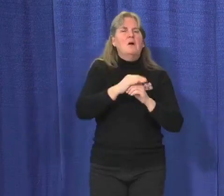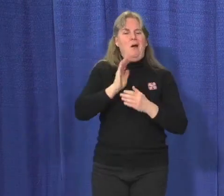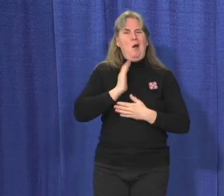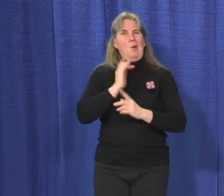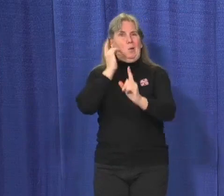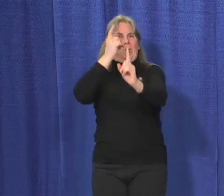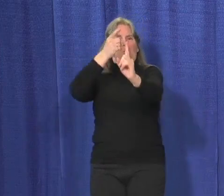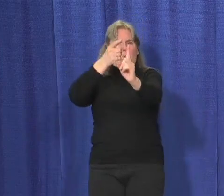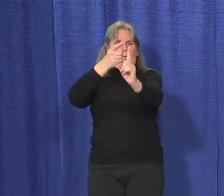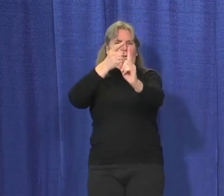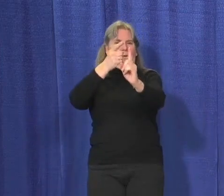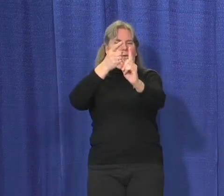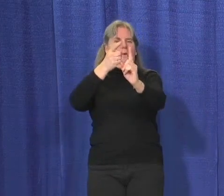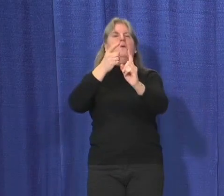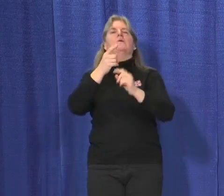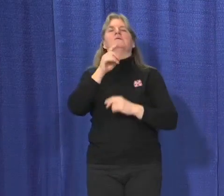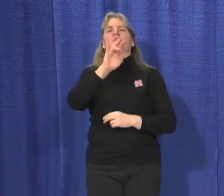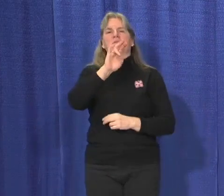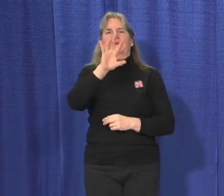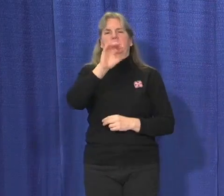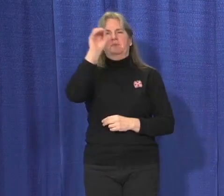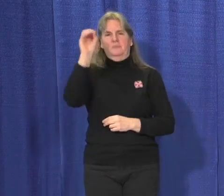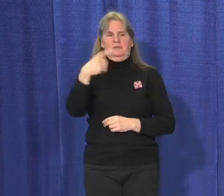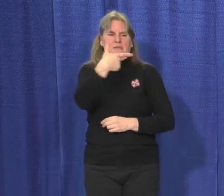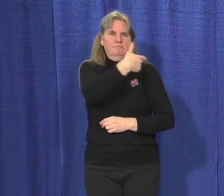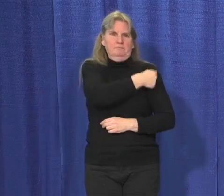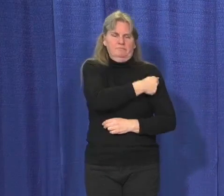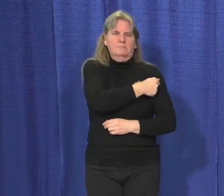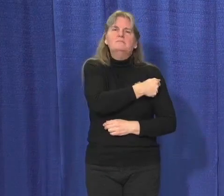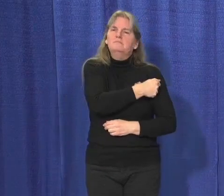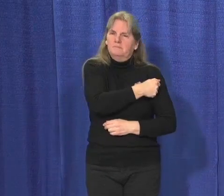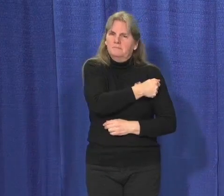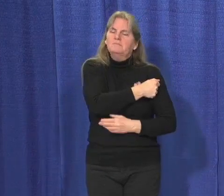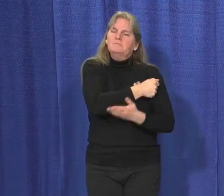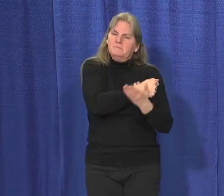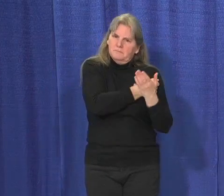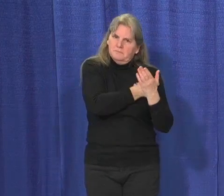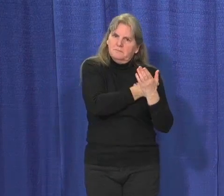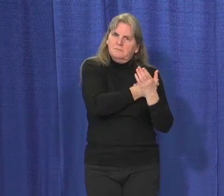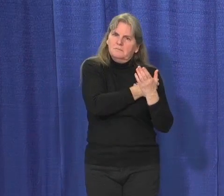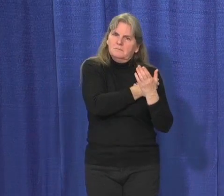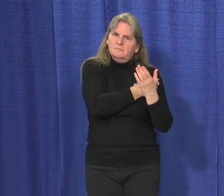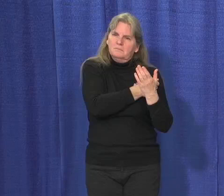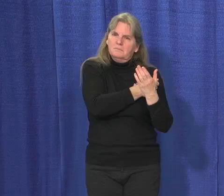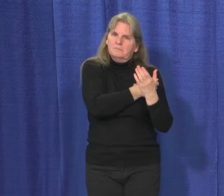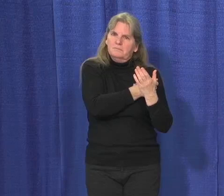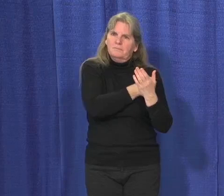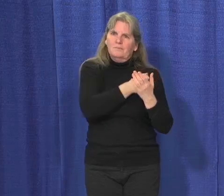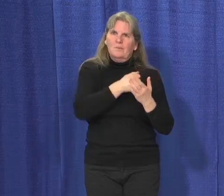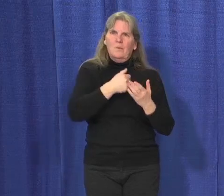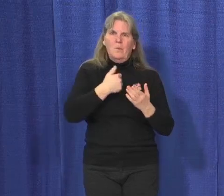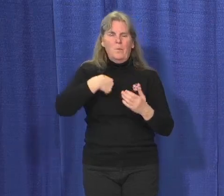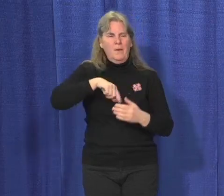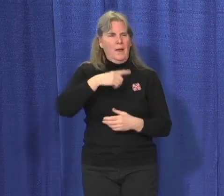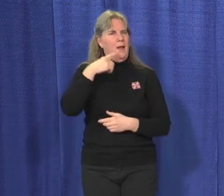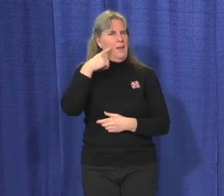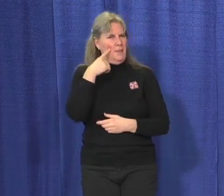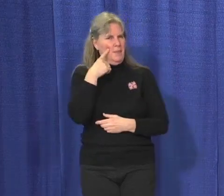set our goal at 75 percent as a first goal, that was -- which we